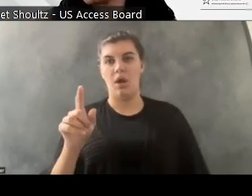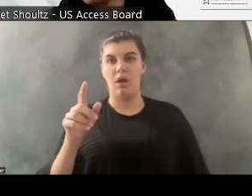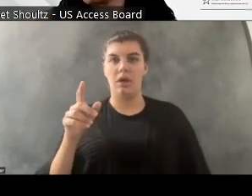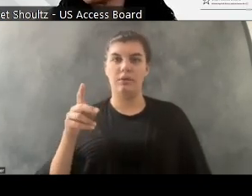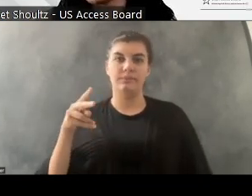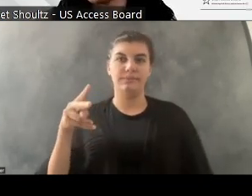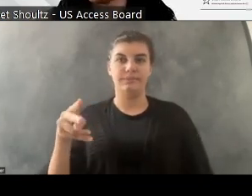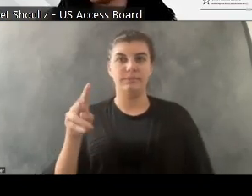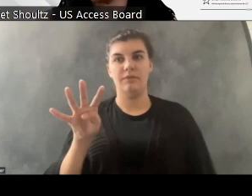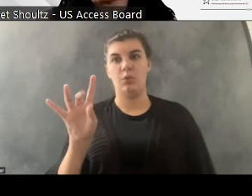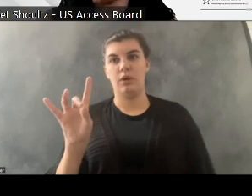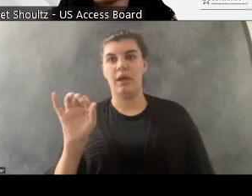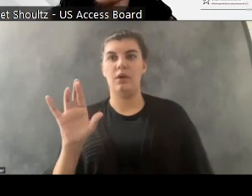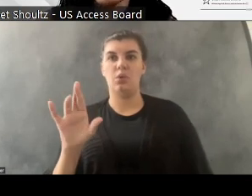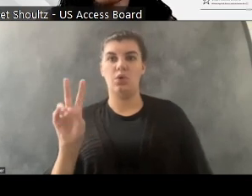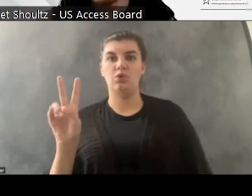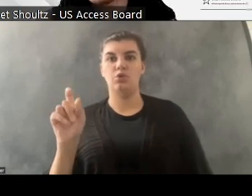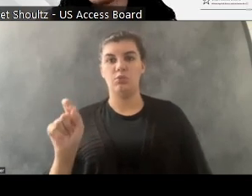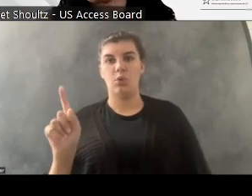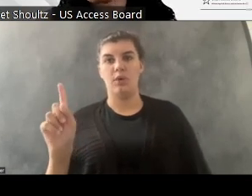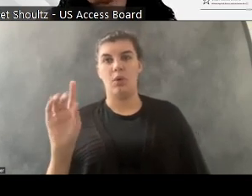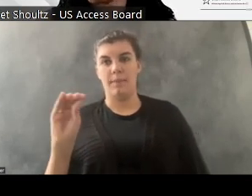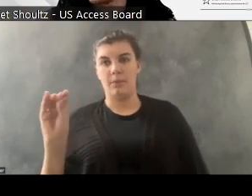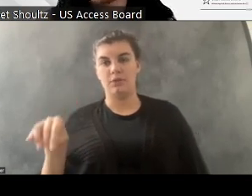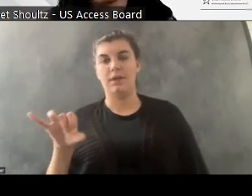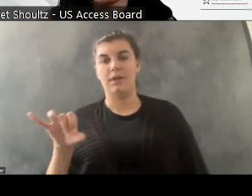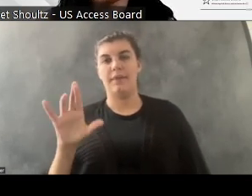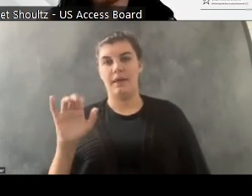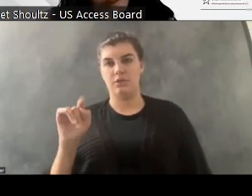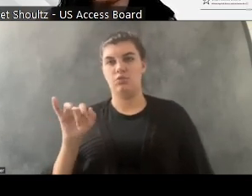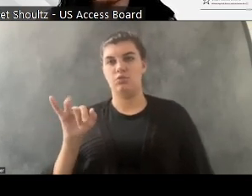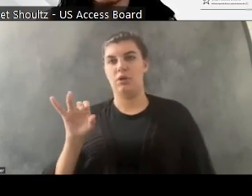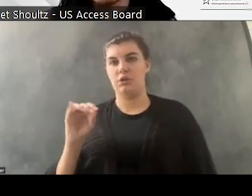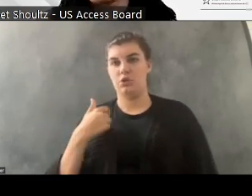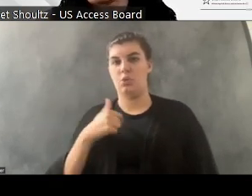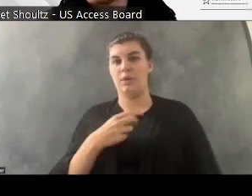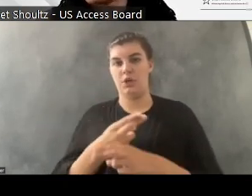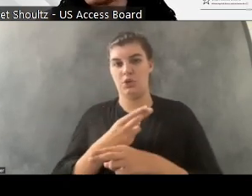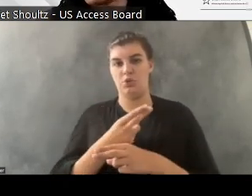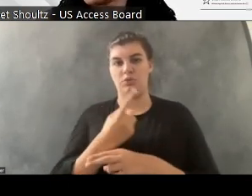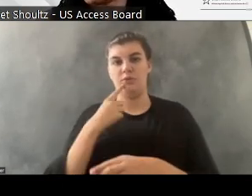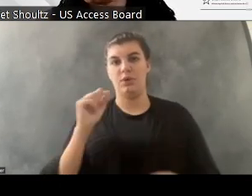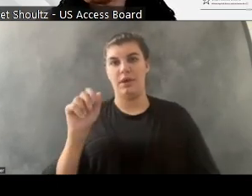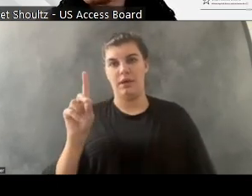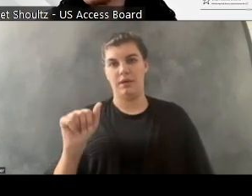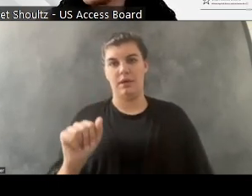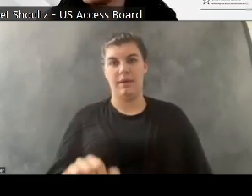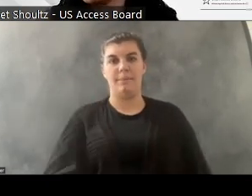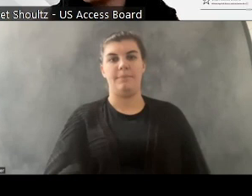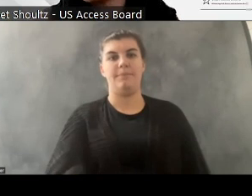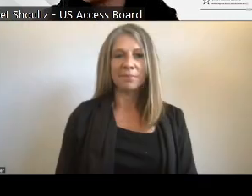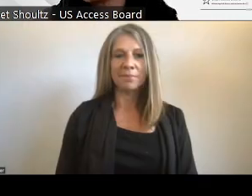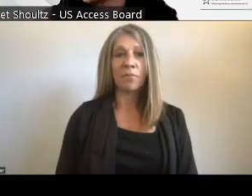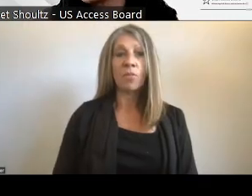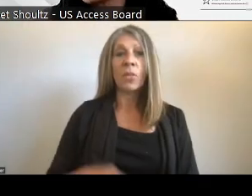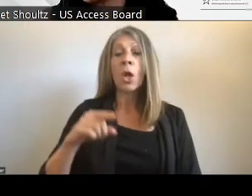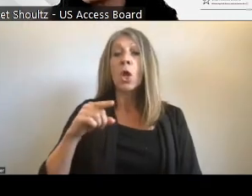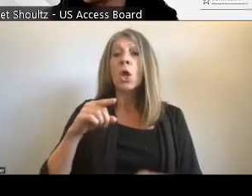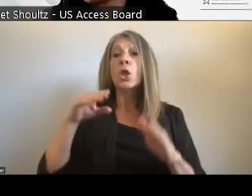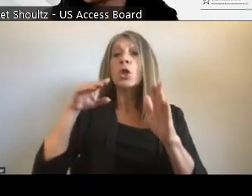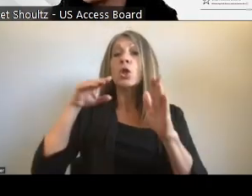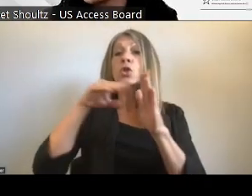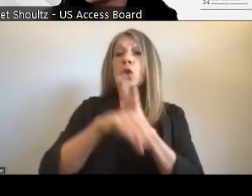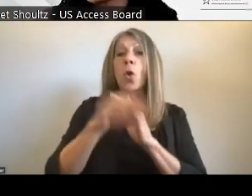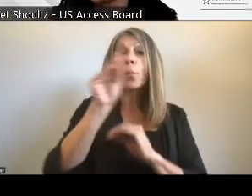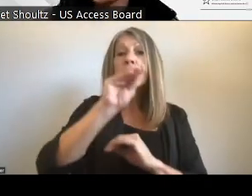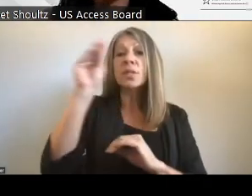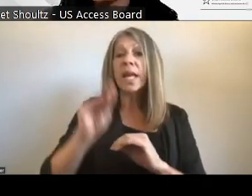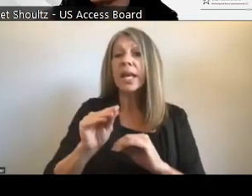or 2.1 percent, which is the ratio that is used in ADA and ABA. The slope percentages are stated to one